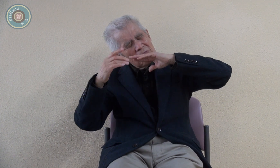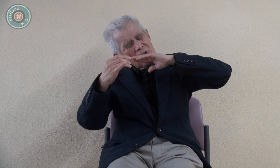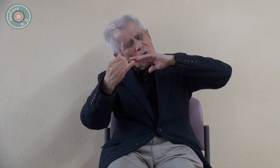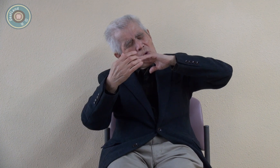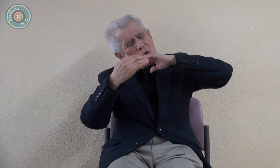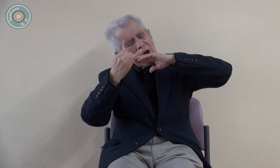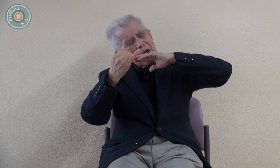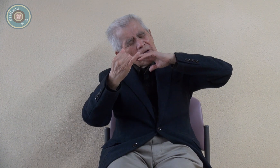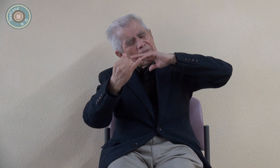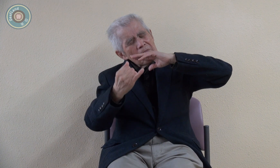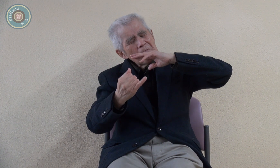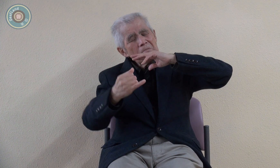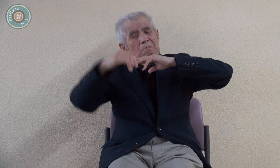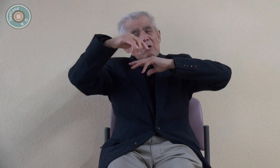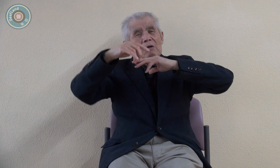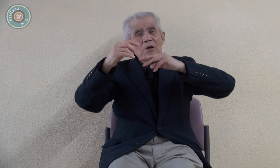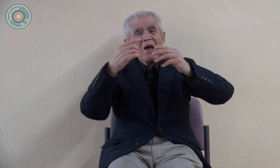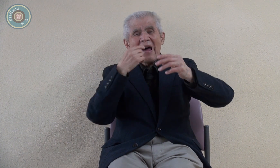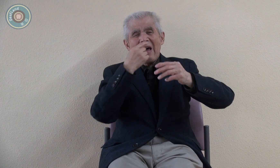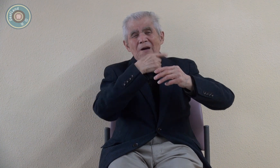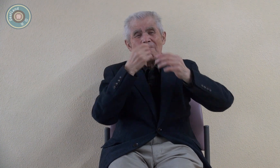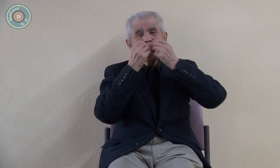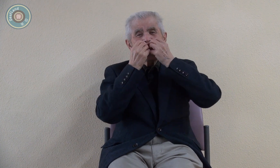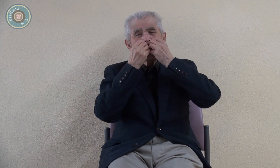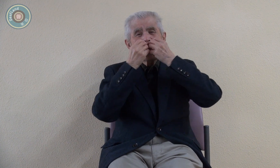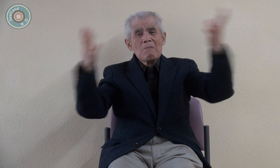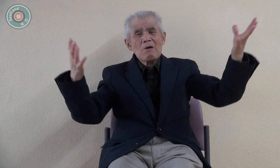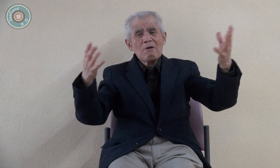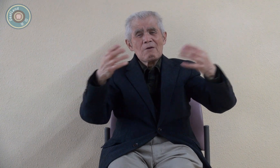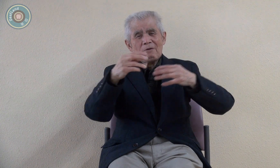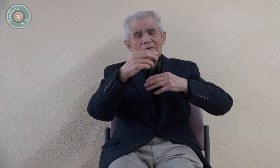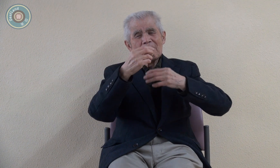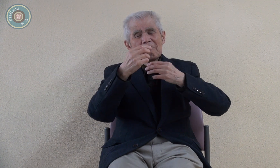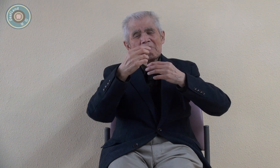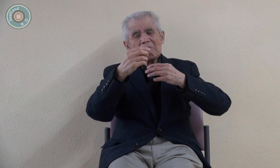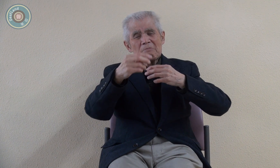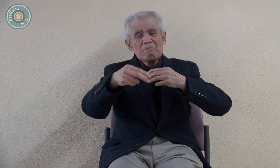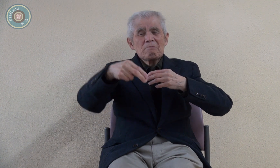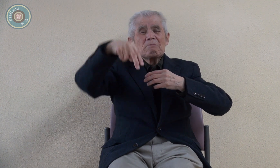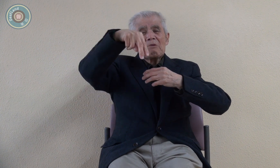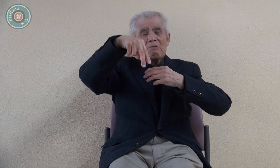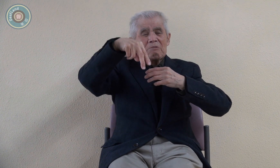My mother was able to crawl out She had blood gushing out of her mouth